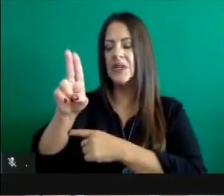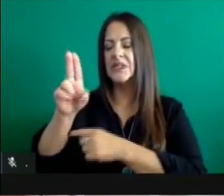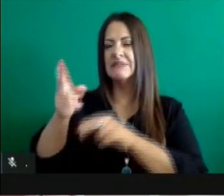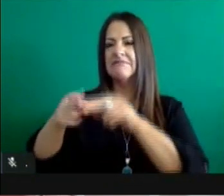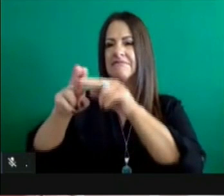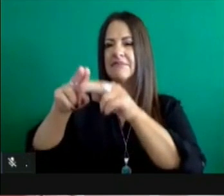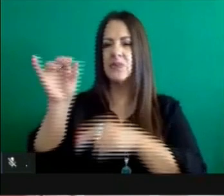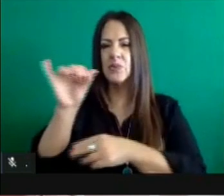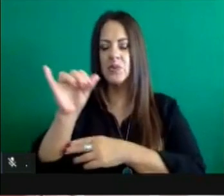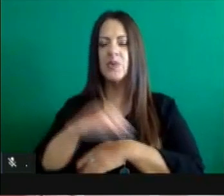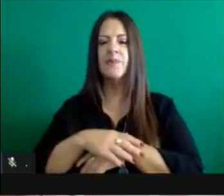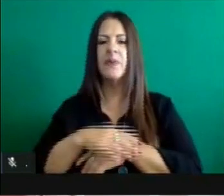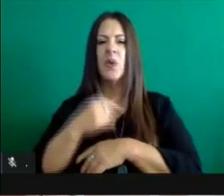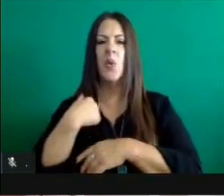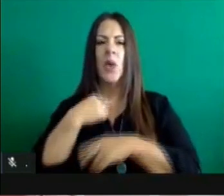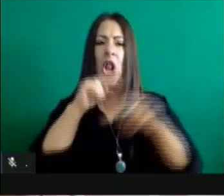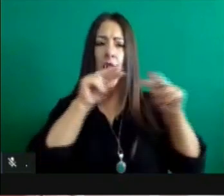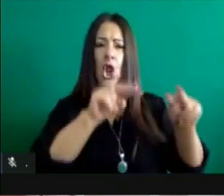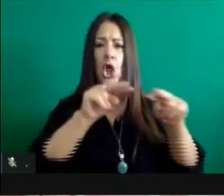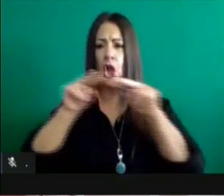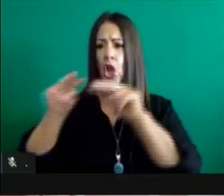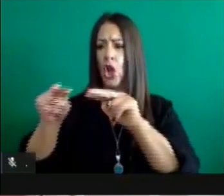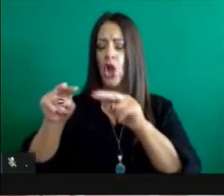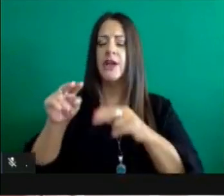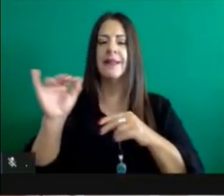WE HAVE BEEN TALKING A LOT MORE